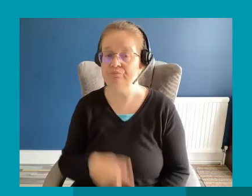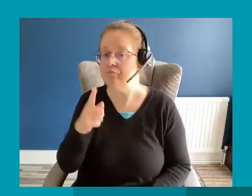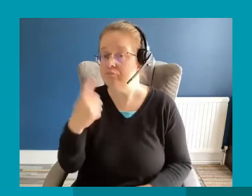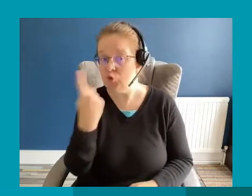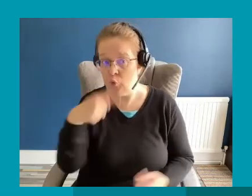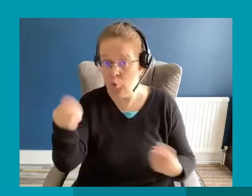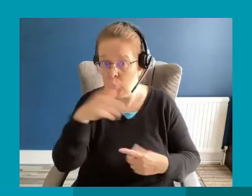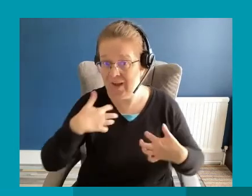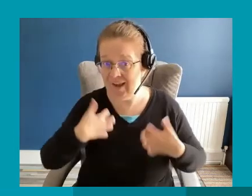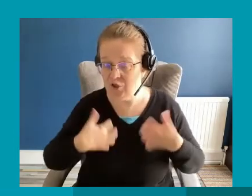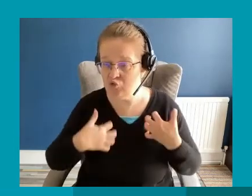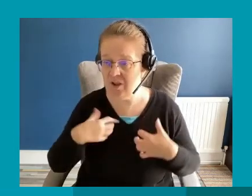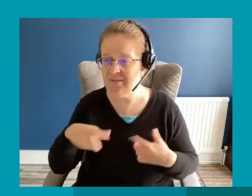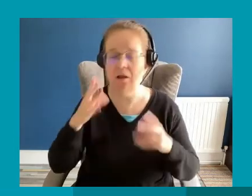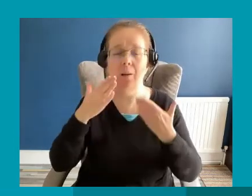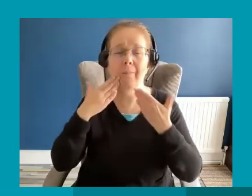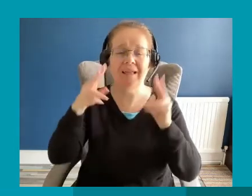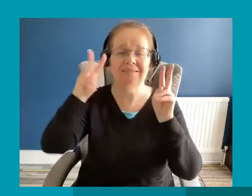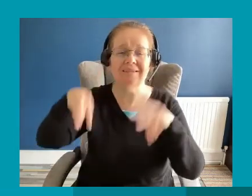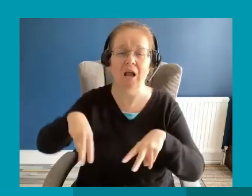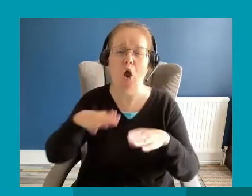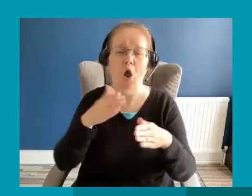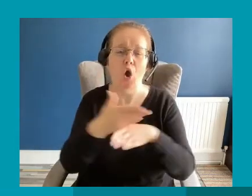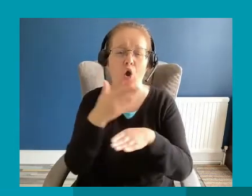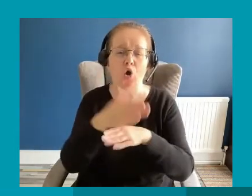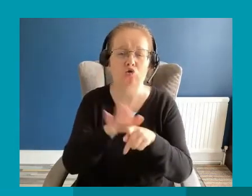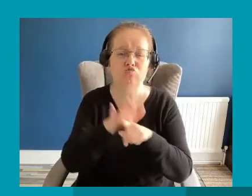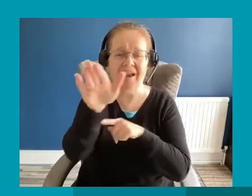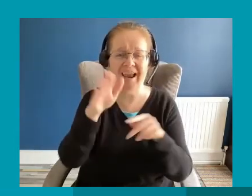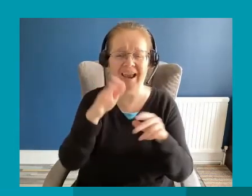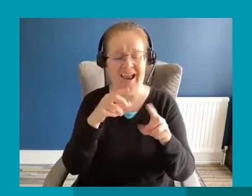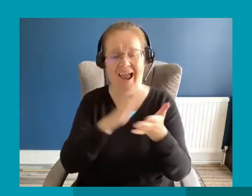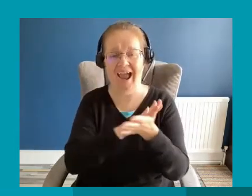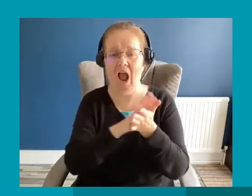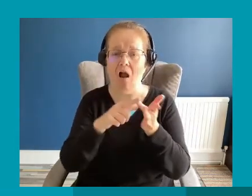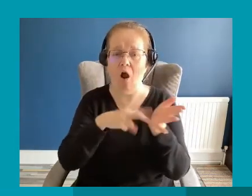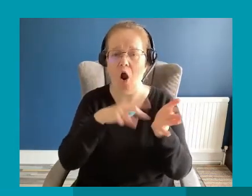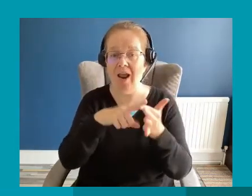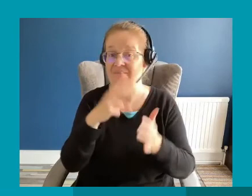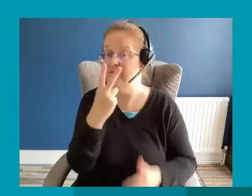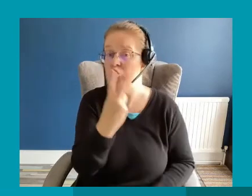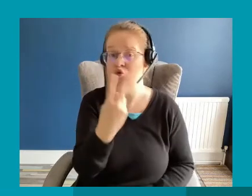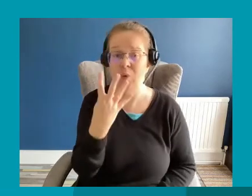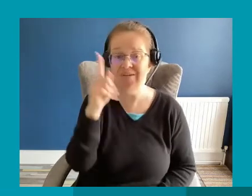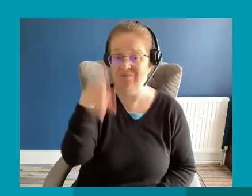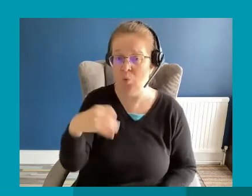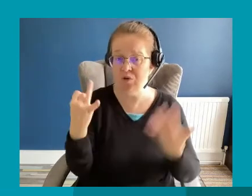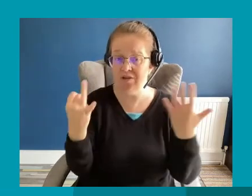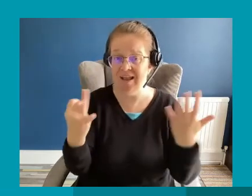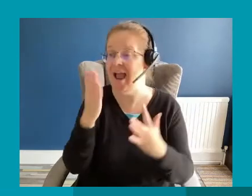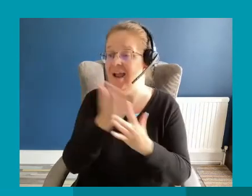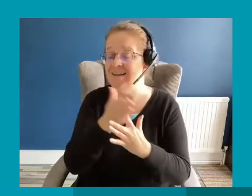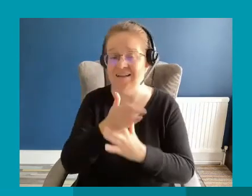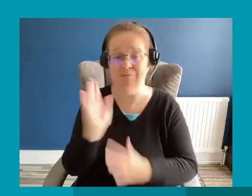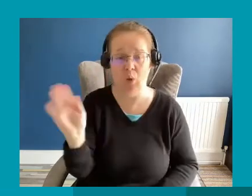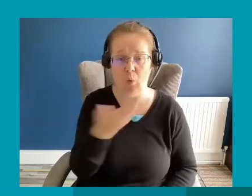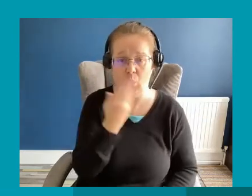please have a look at our career hive. It's 24/7, it's accessible to all. There's hundreds of career